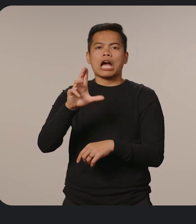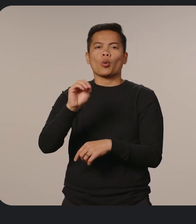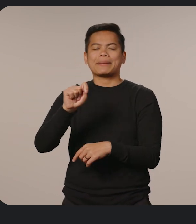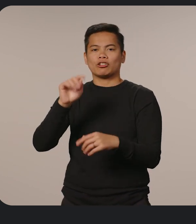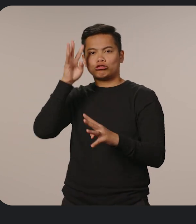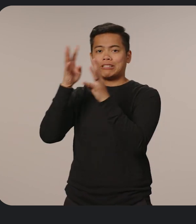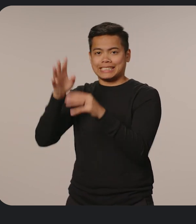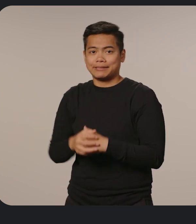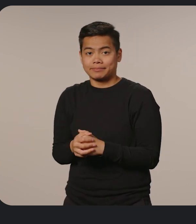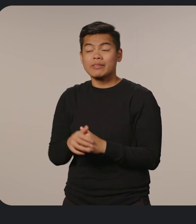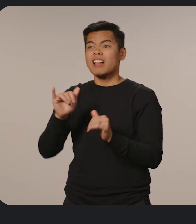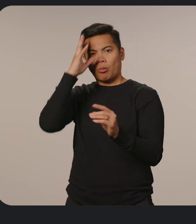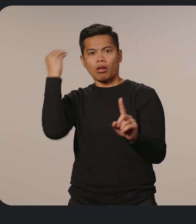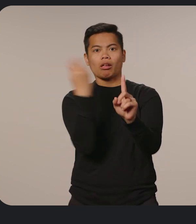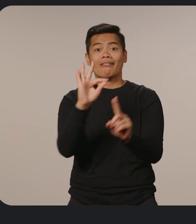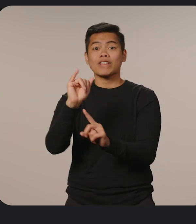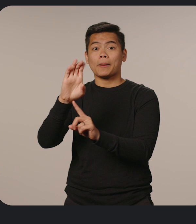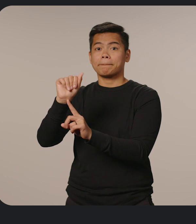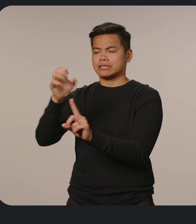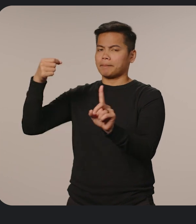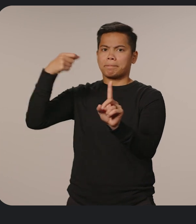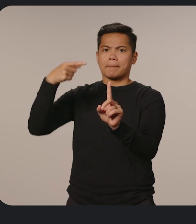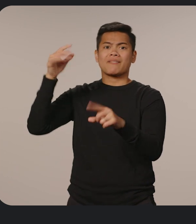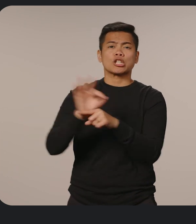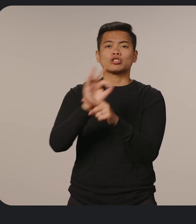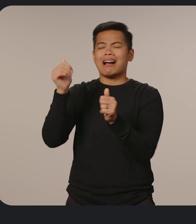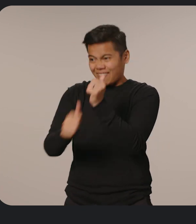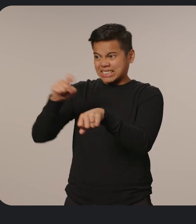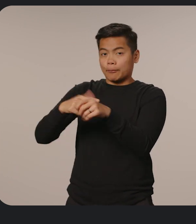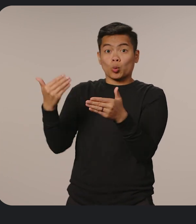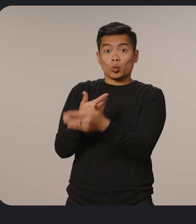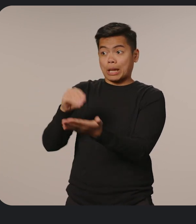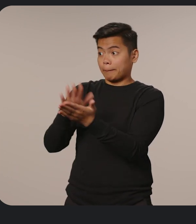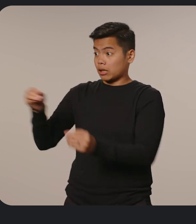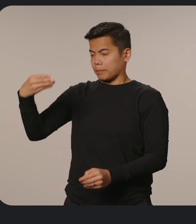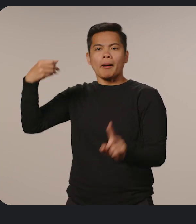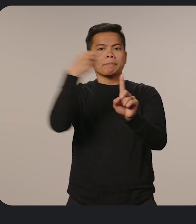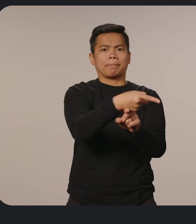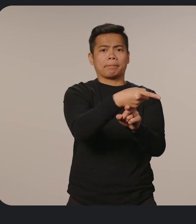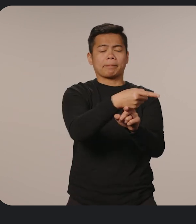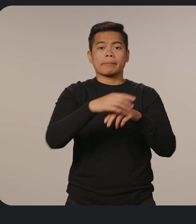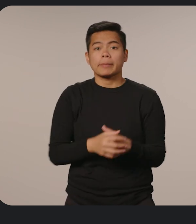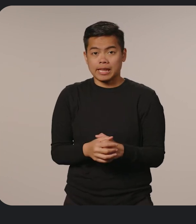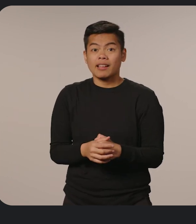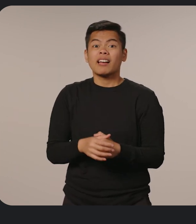is created then we specify which collection we'd like to watch by passing the document